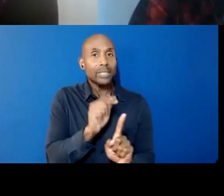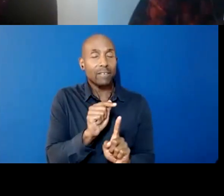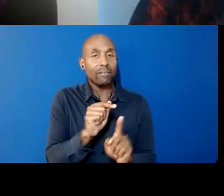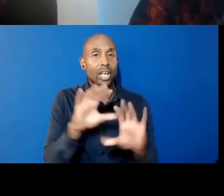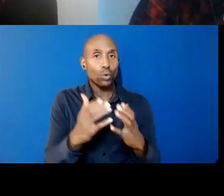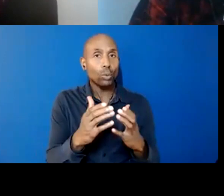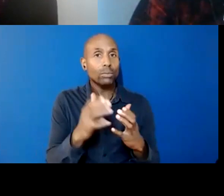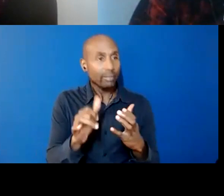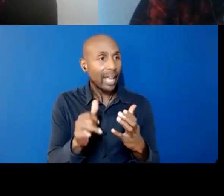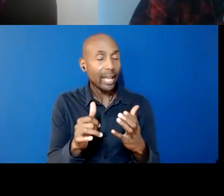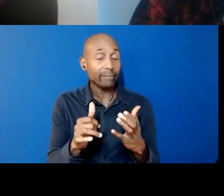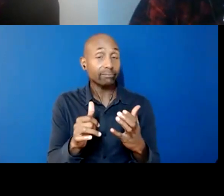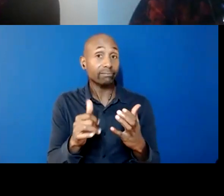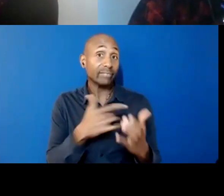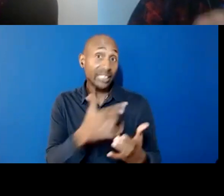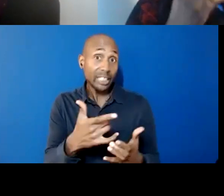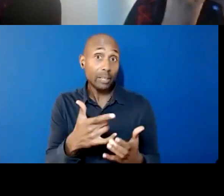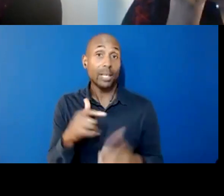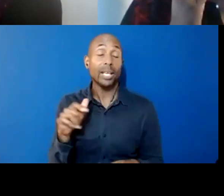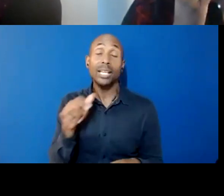That is how we approached it.